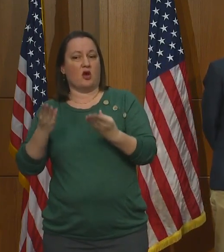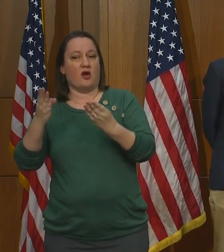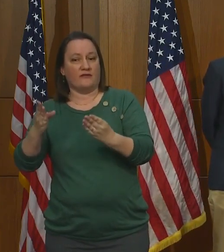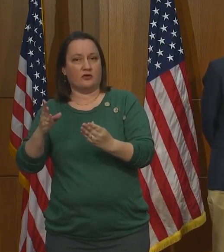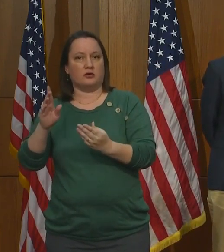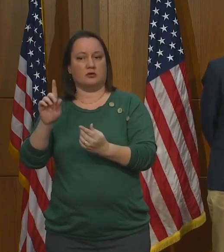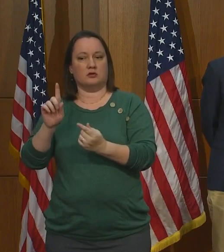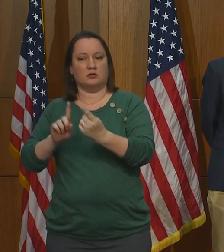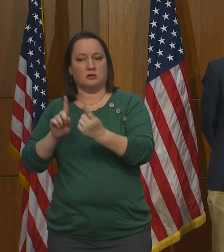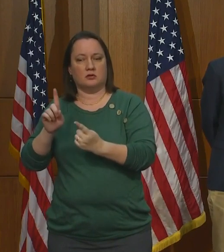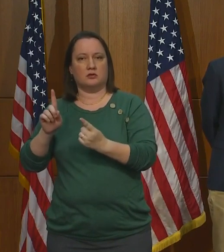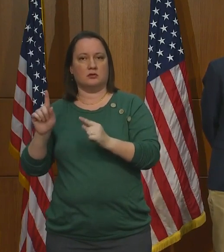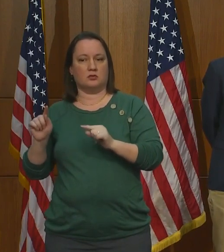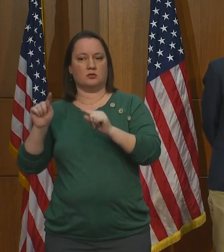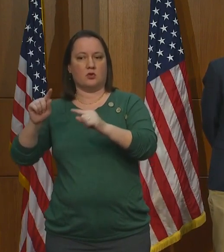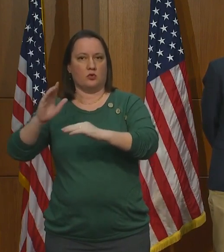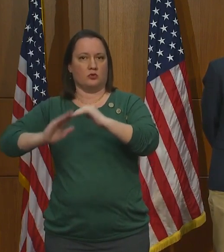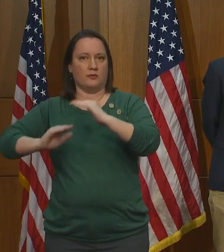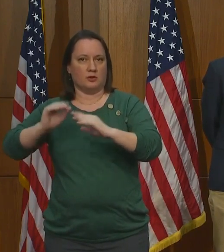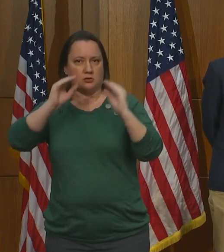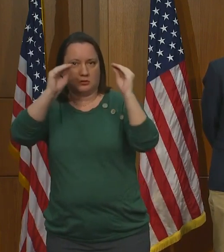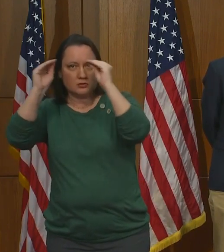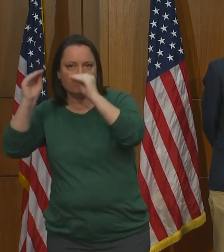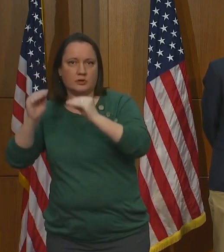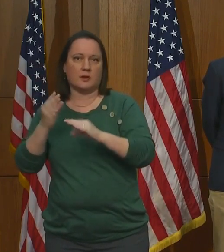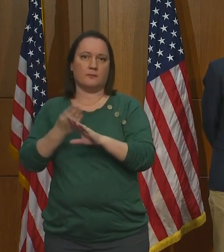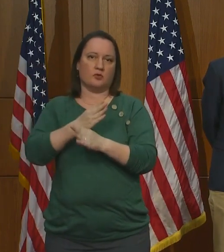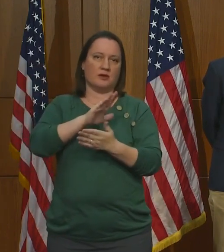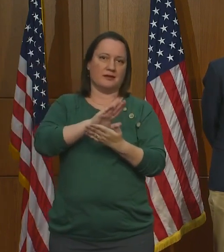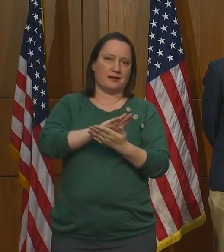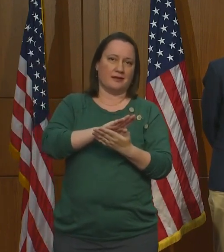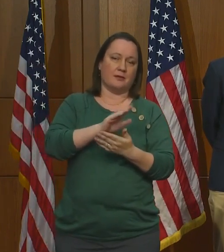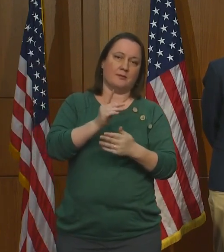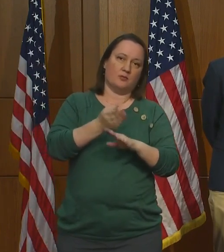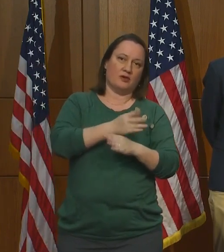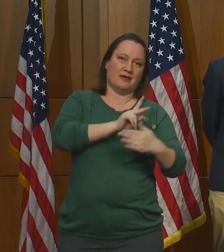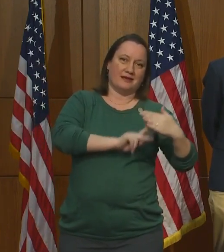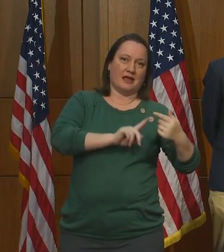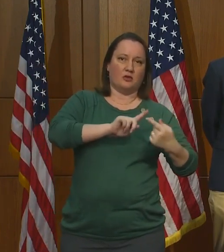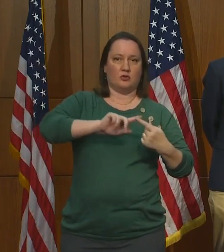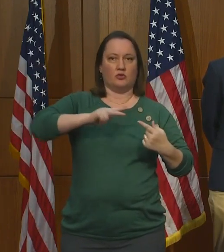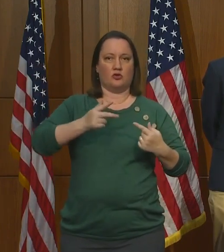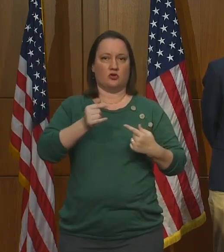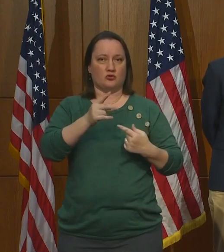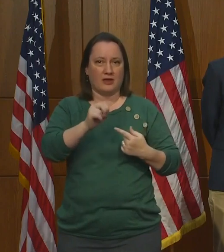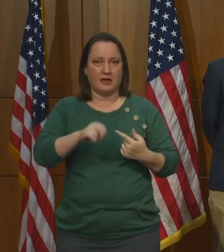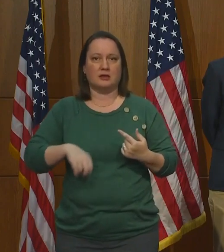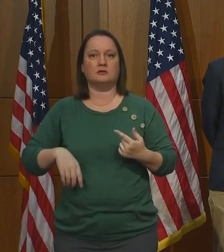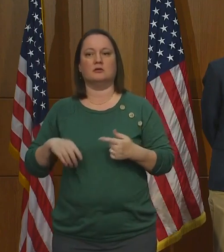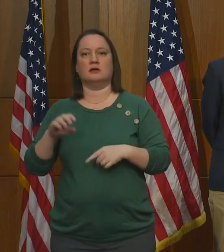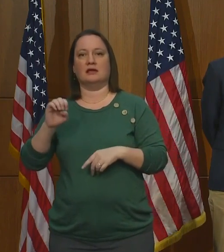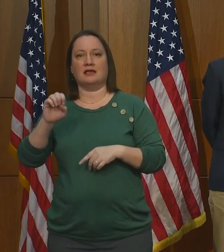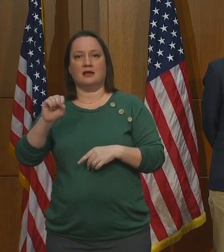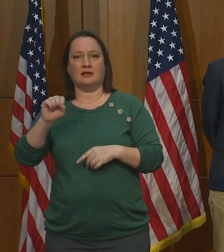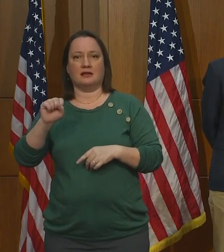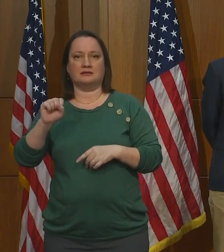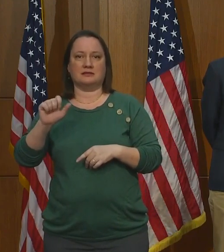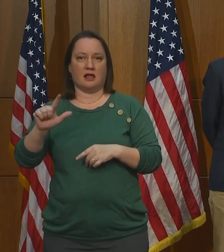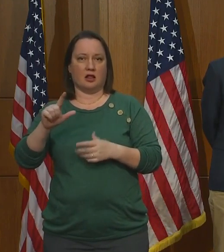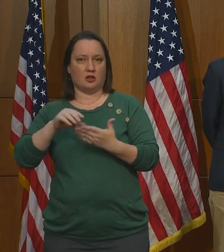MAY OFFER THOSE- IN PERSON INSTRUCTION FOR PRE K. THROUGH THIRD GRADE STUDENTS ENGLISH LEARNERS AND PERMIT SOME OF